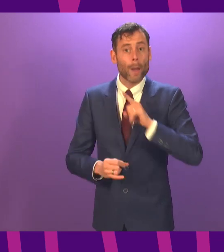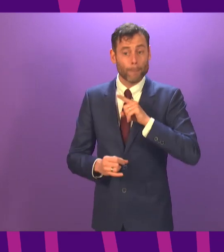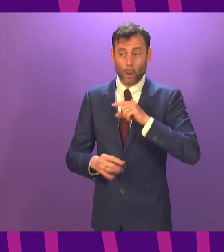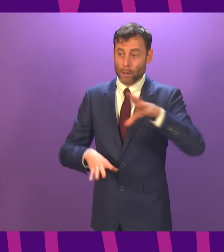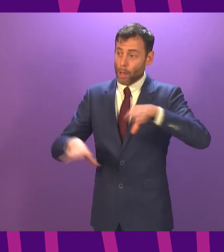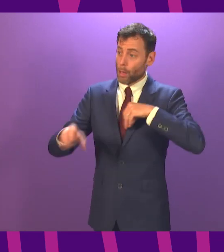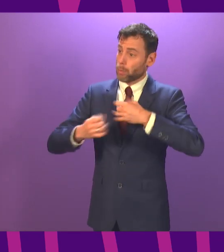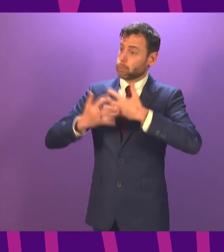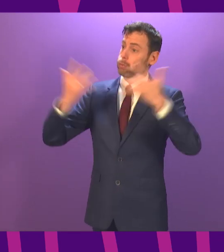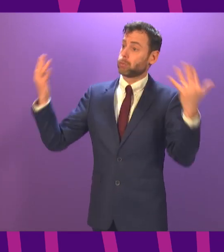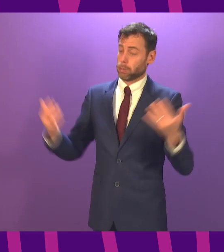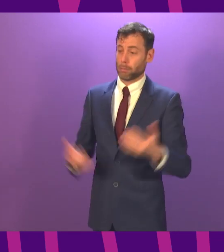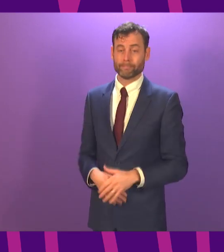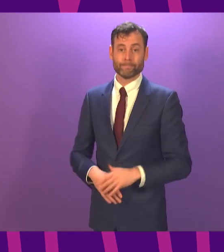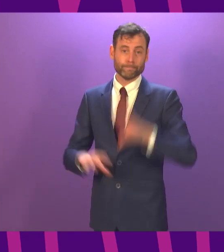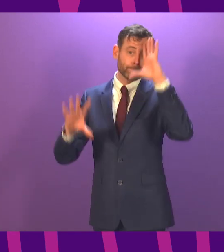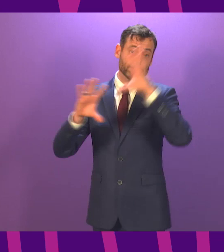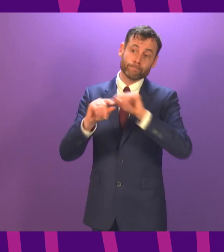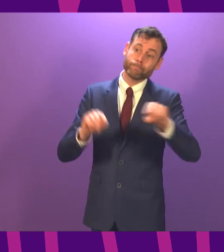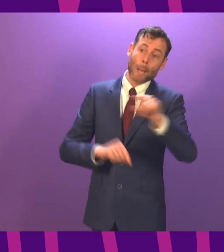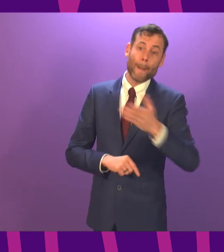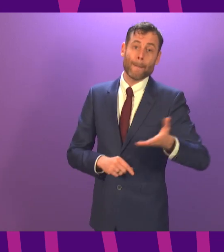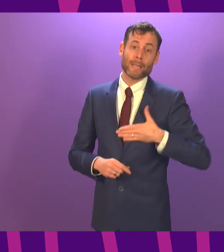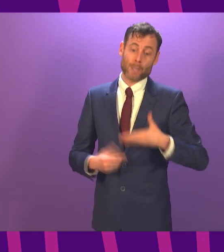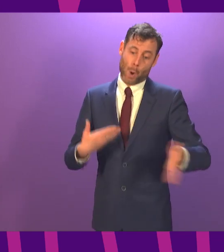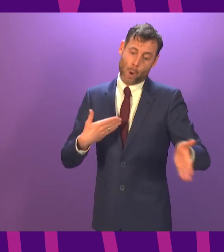longer because of the virus running out of control. We see similar restrictions in place